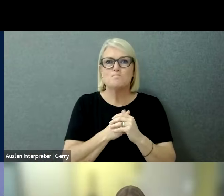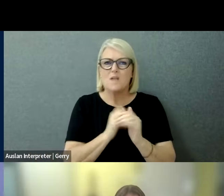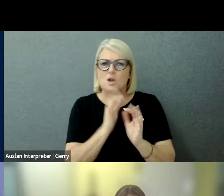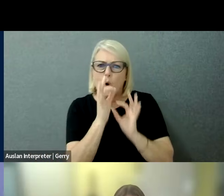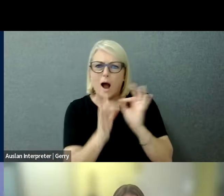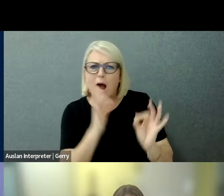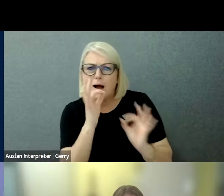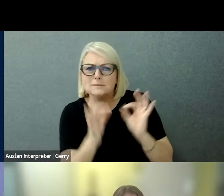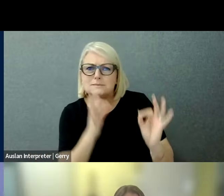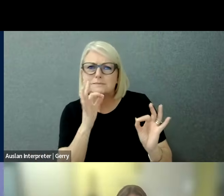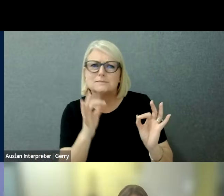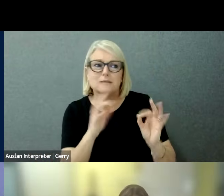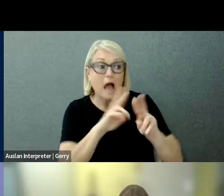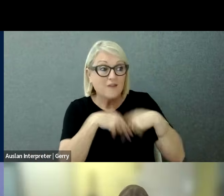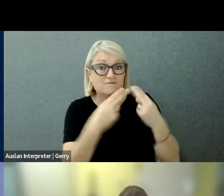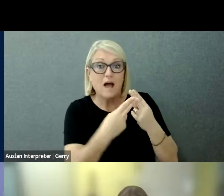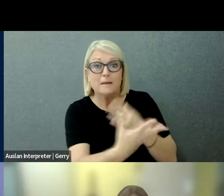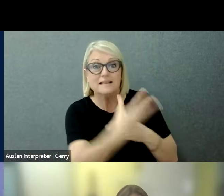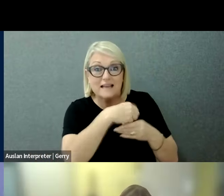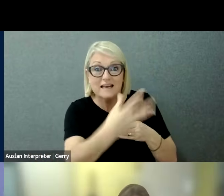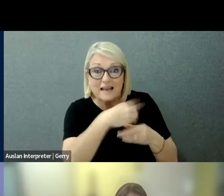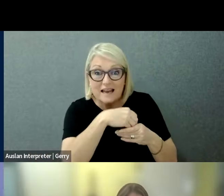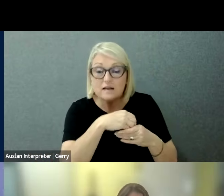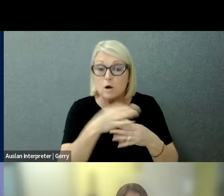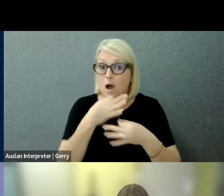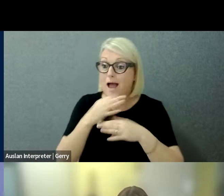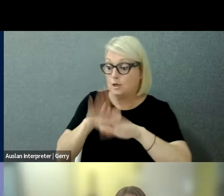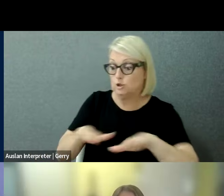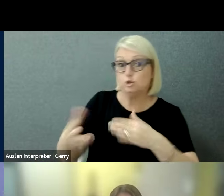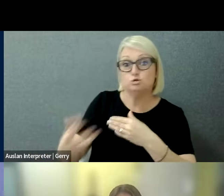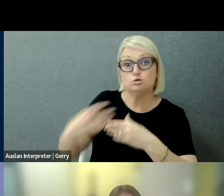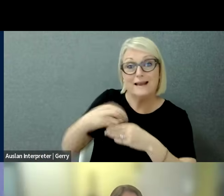And if you do that with families and the voices of children, that's a bit novel, isn't it, actually